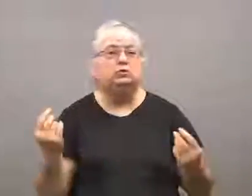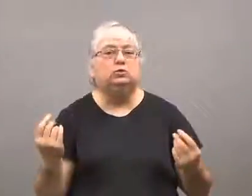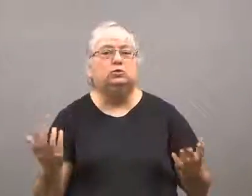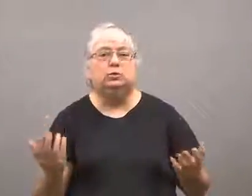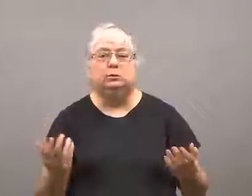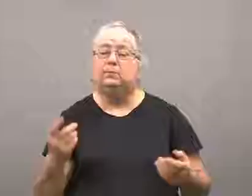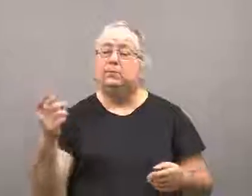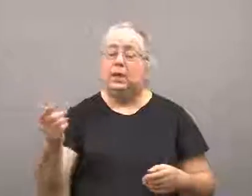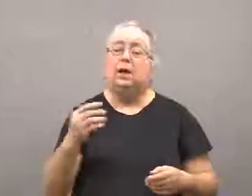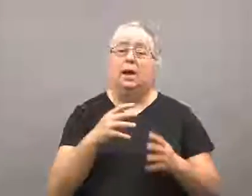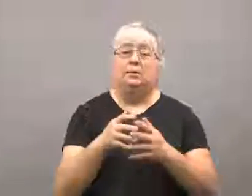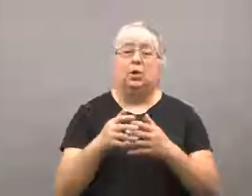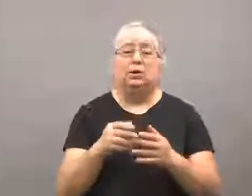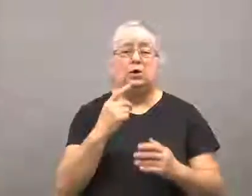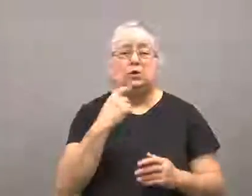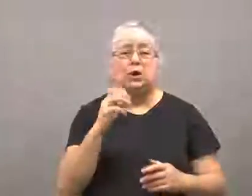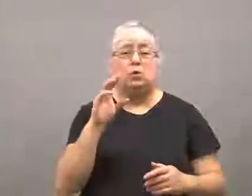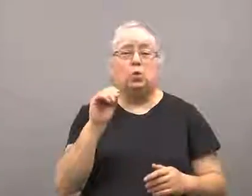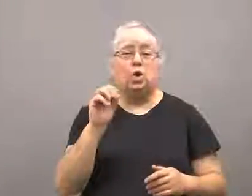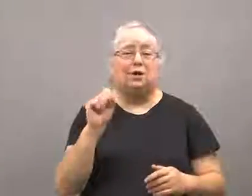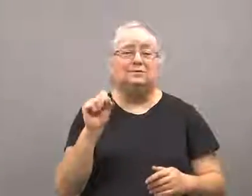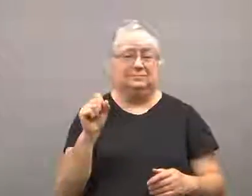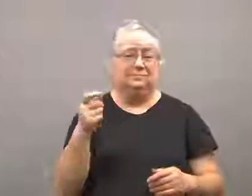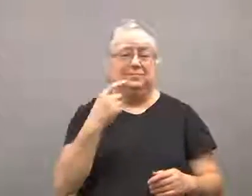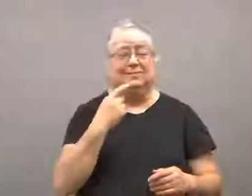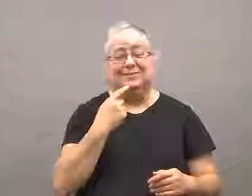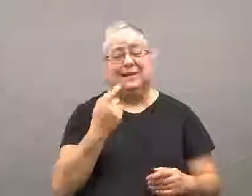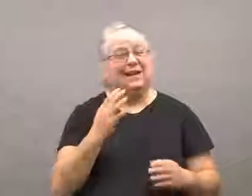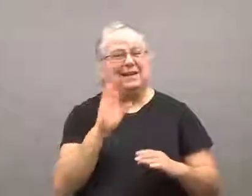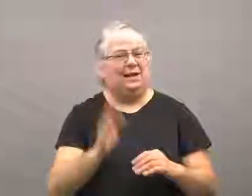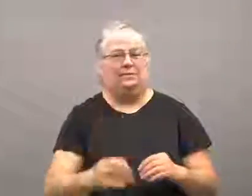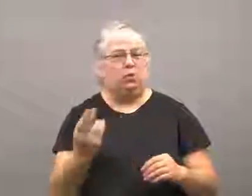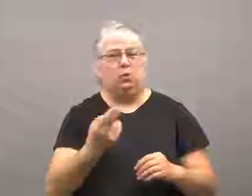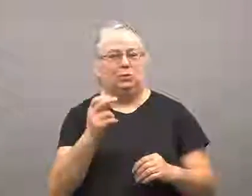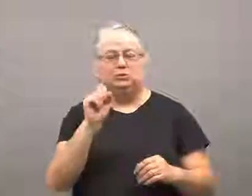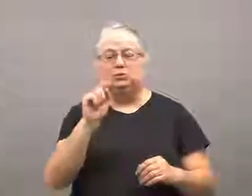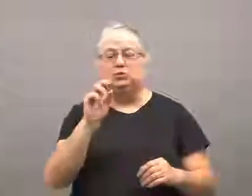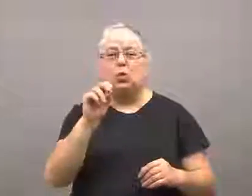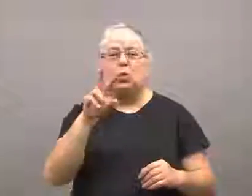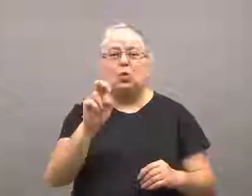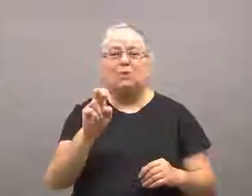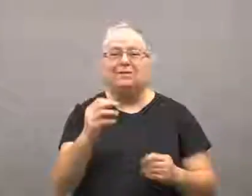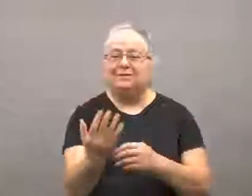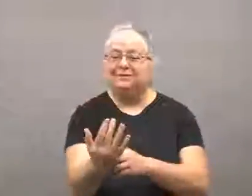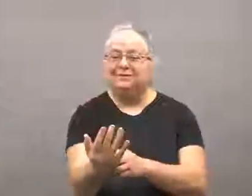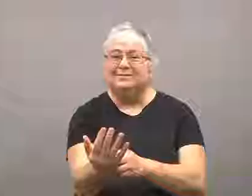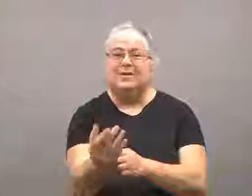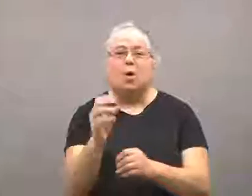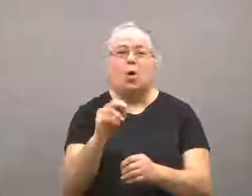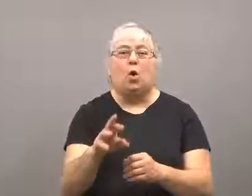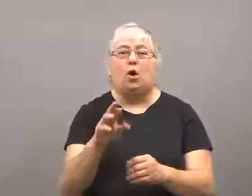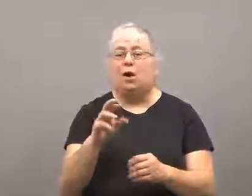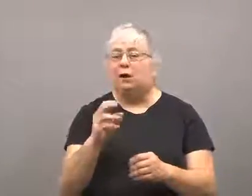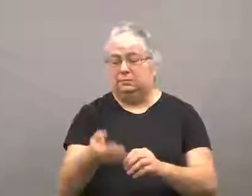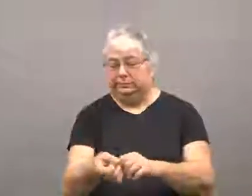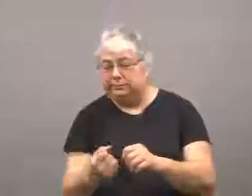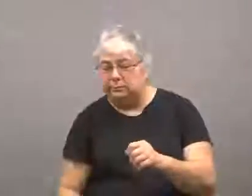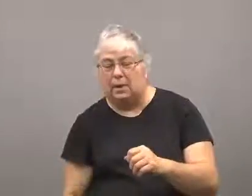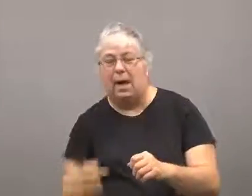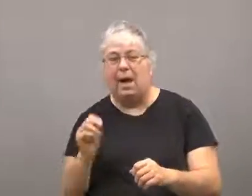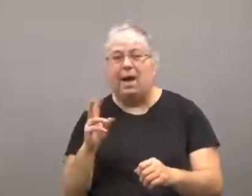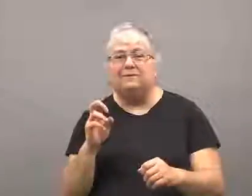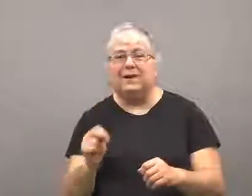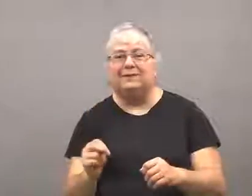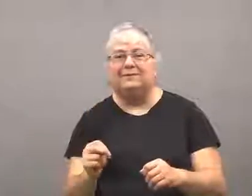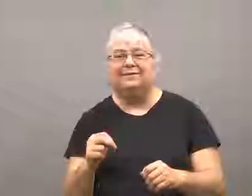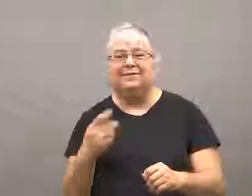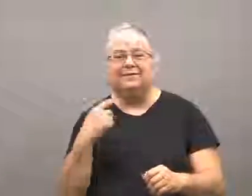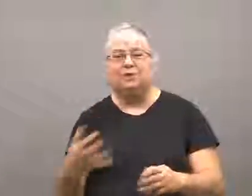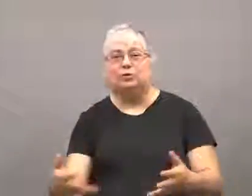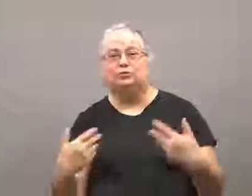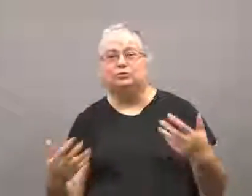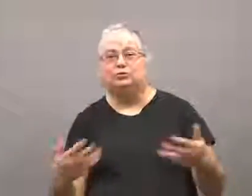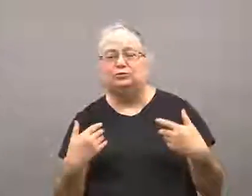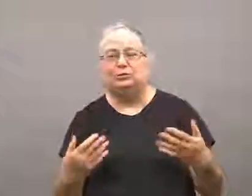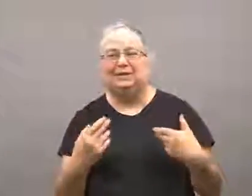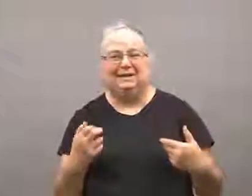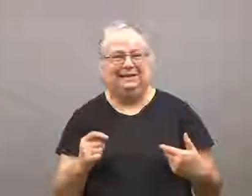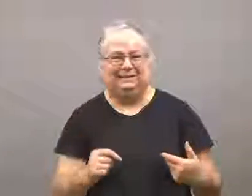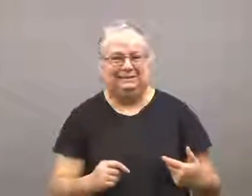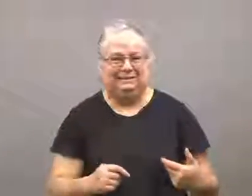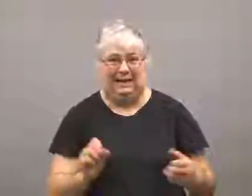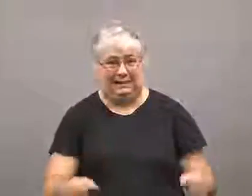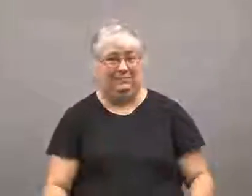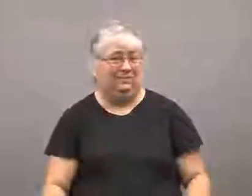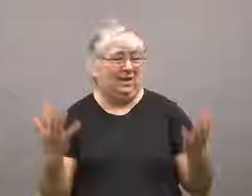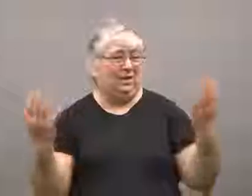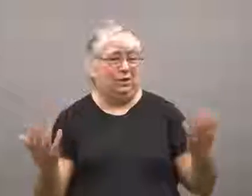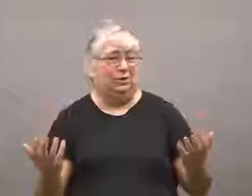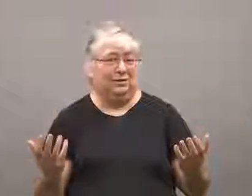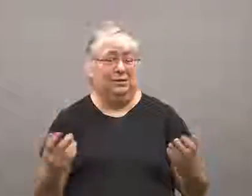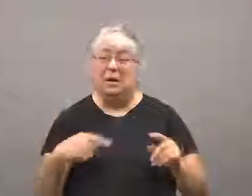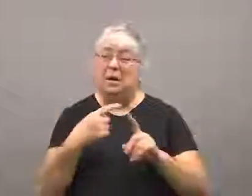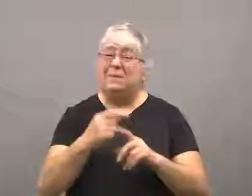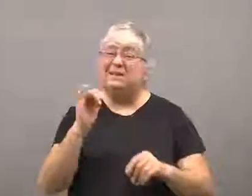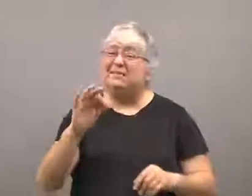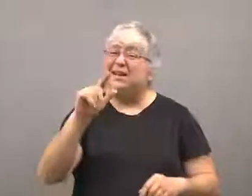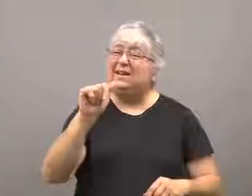The American Red Cross says never to use your stove or oven for heat.